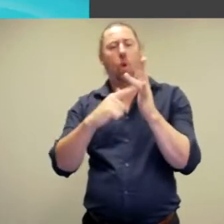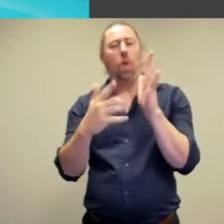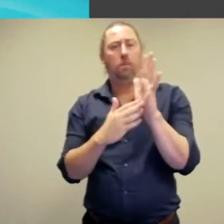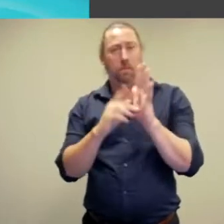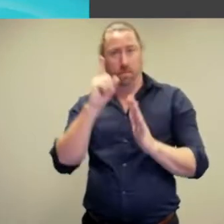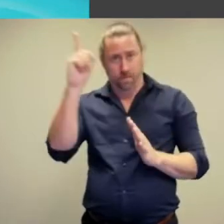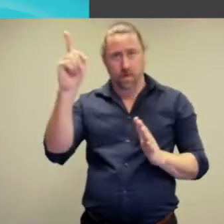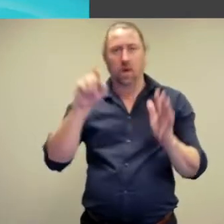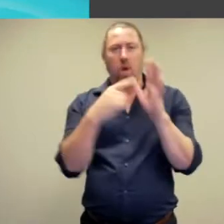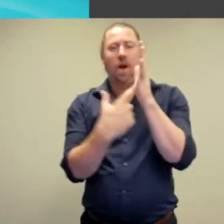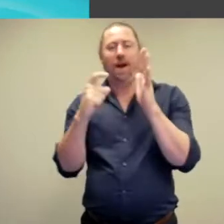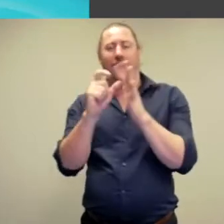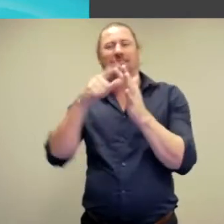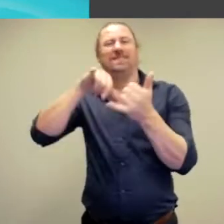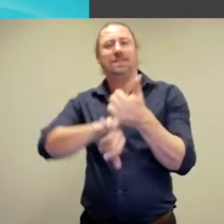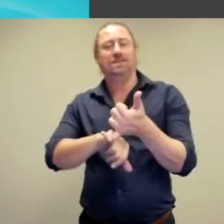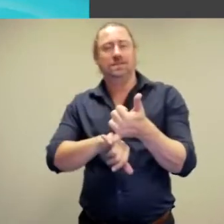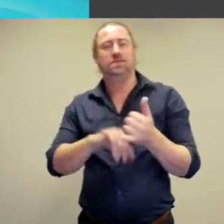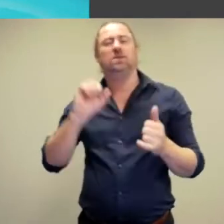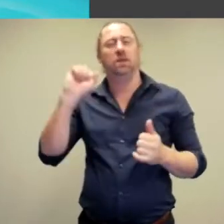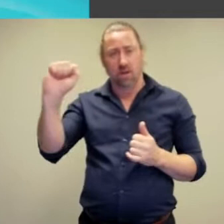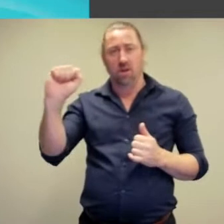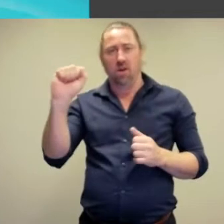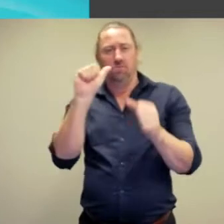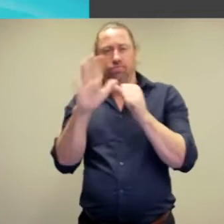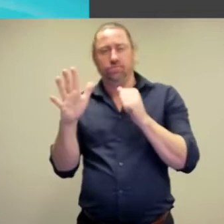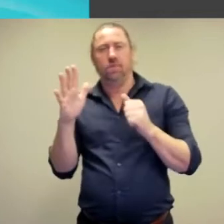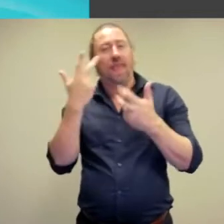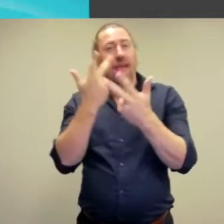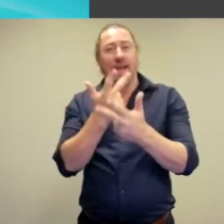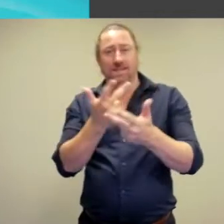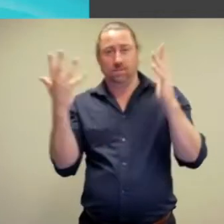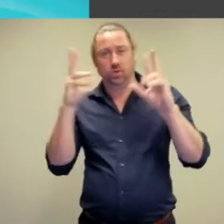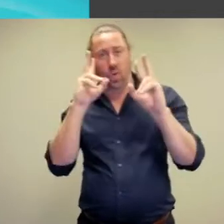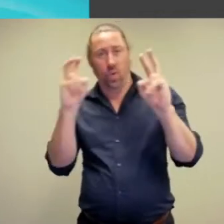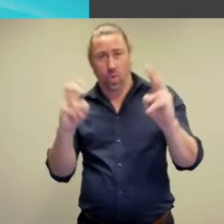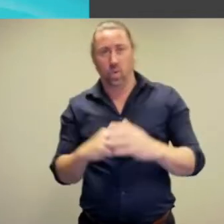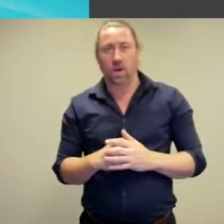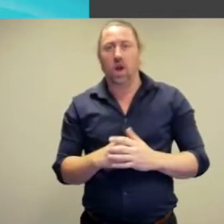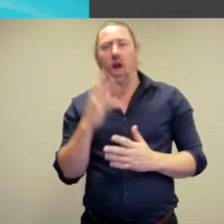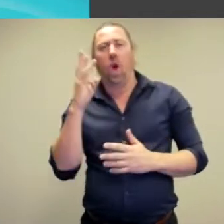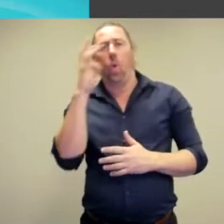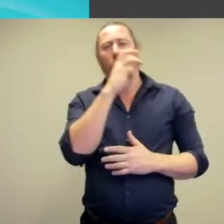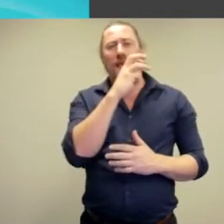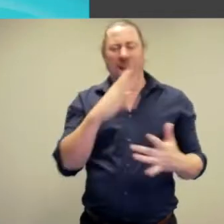called ArkDes summed it up really well with their exhibition title, 'Weird